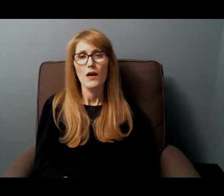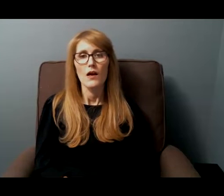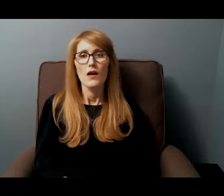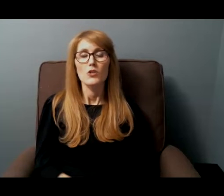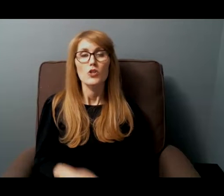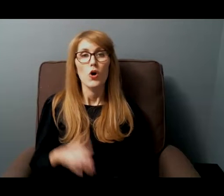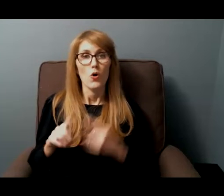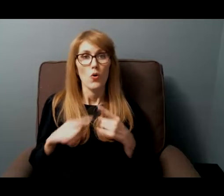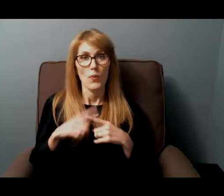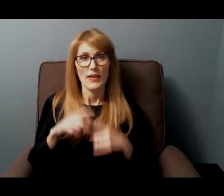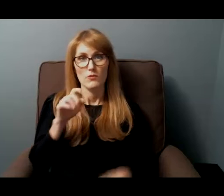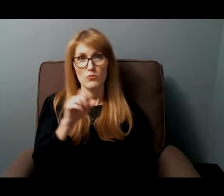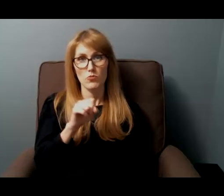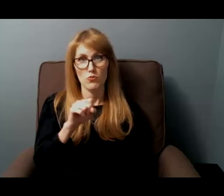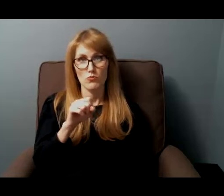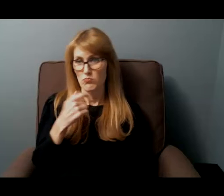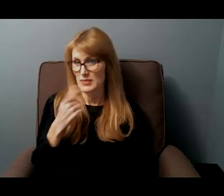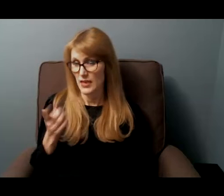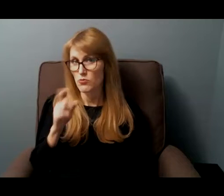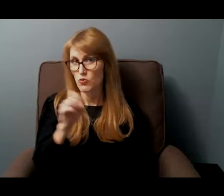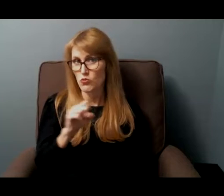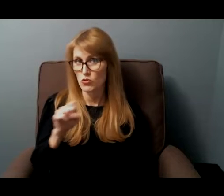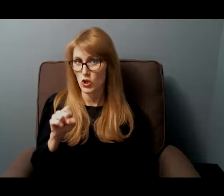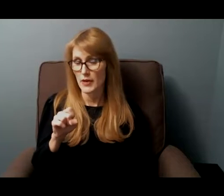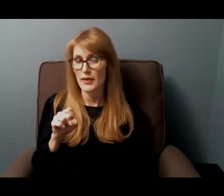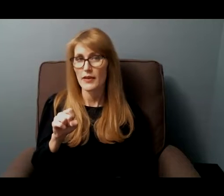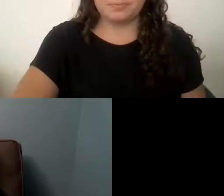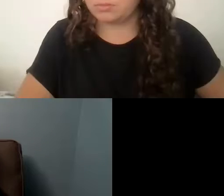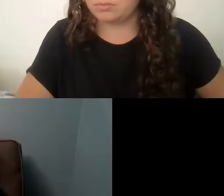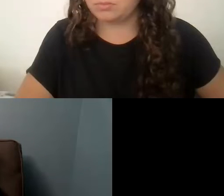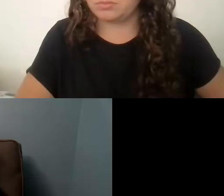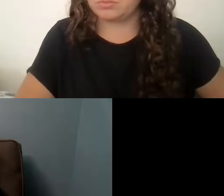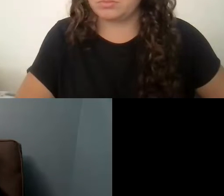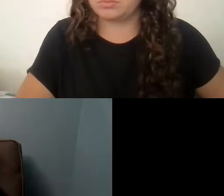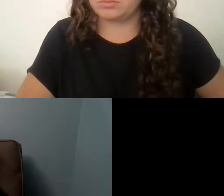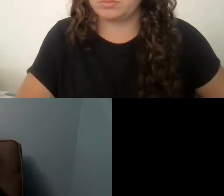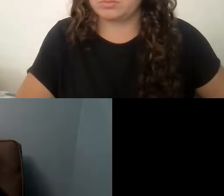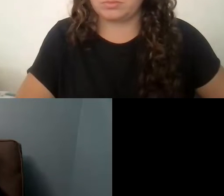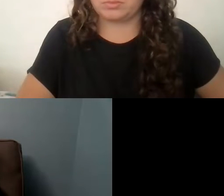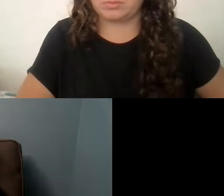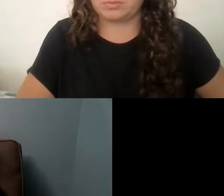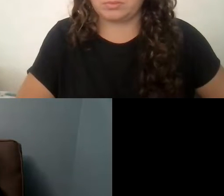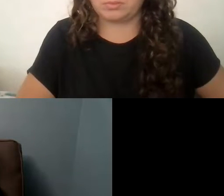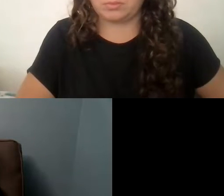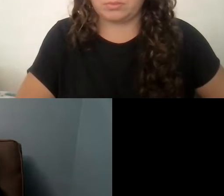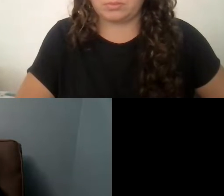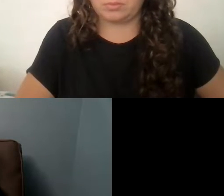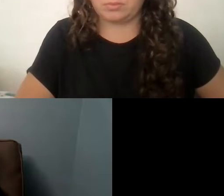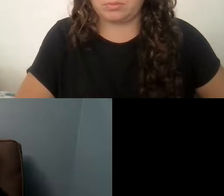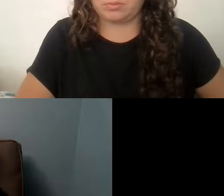that information, what they'll do is they'll put a flag in their system that says okay, good to know.